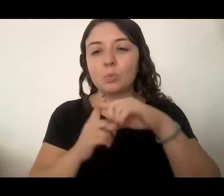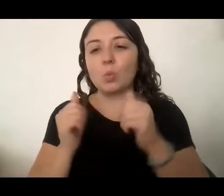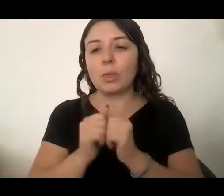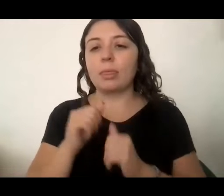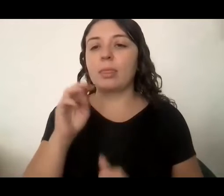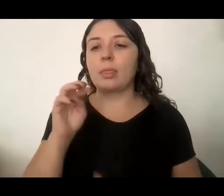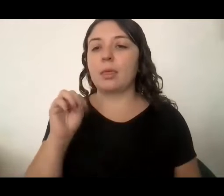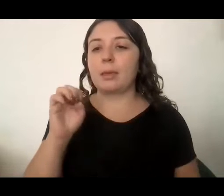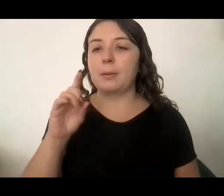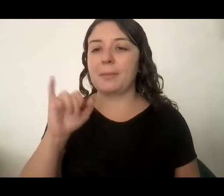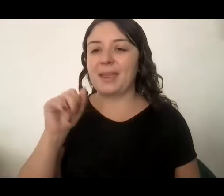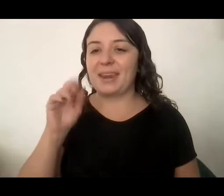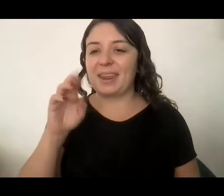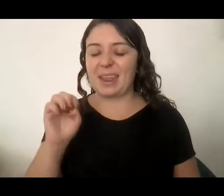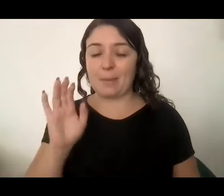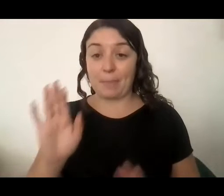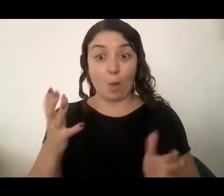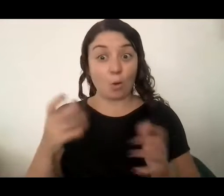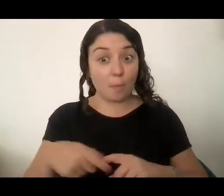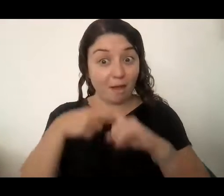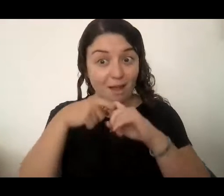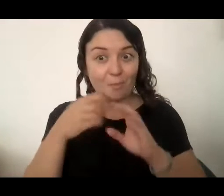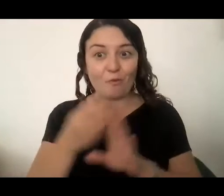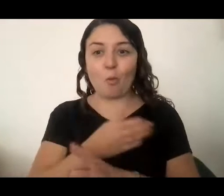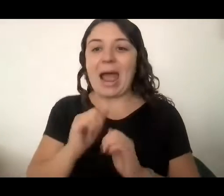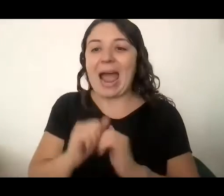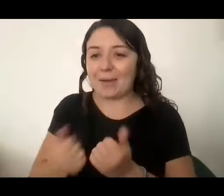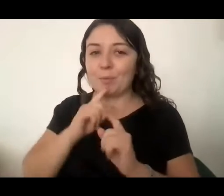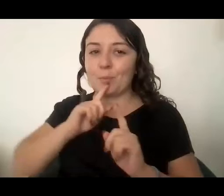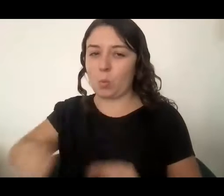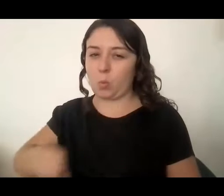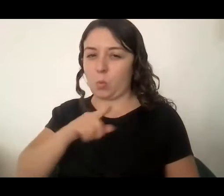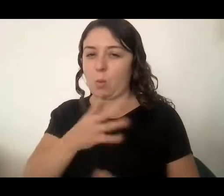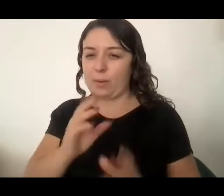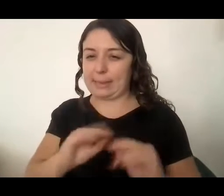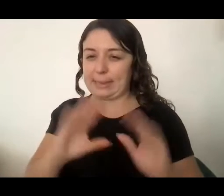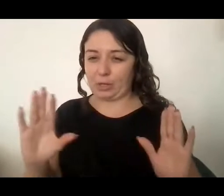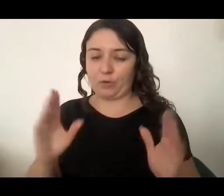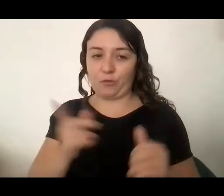before I switch us over to reporting for self employment and see if there are any questions